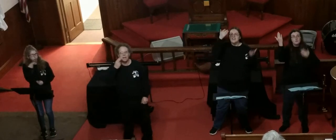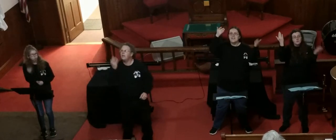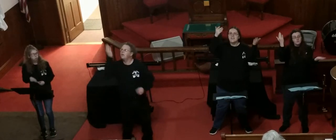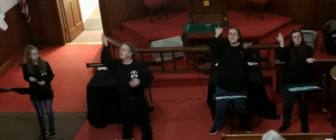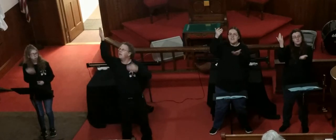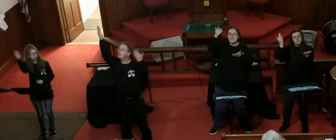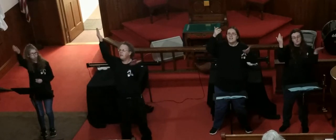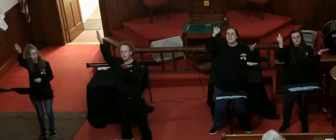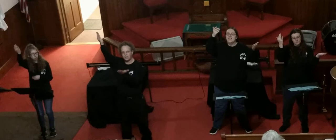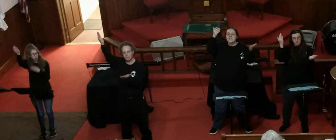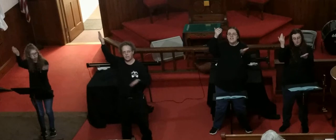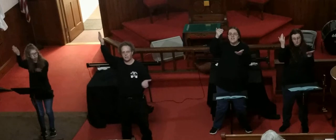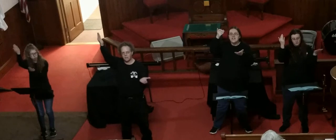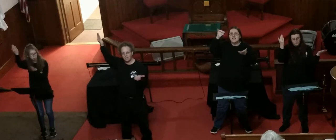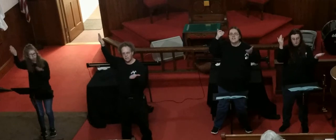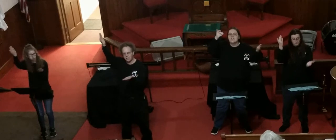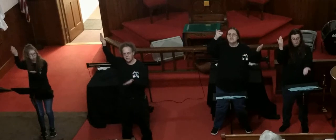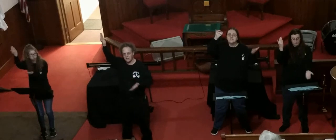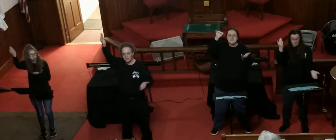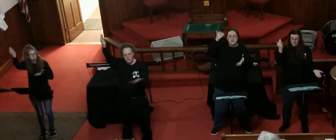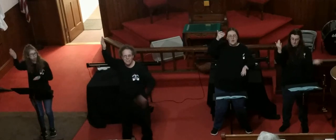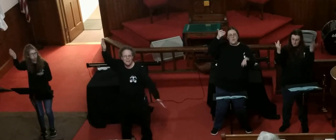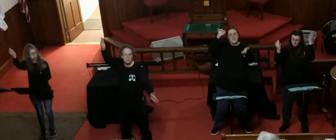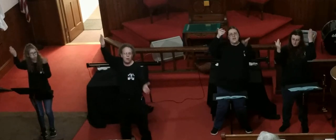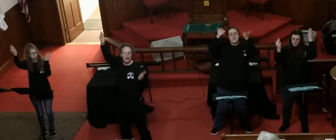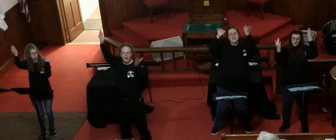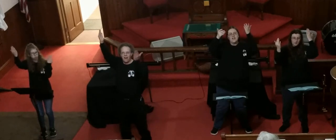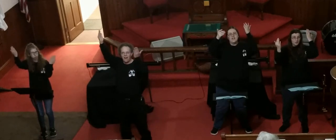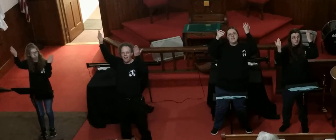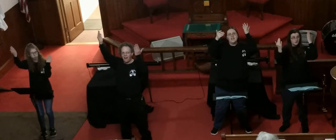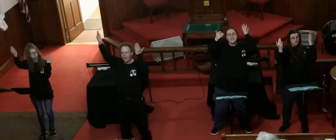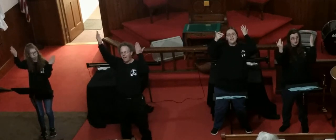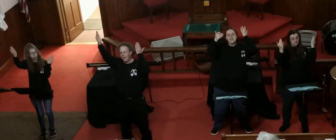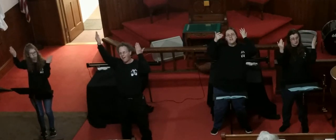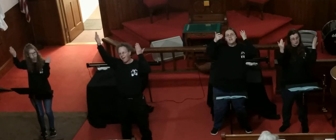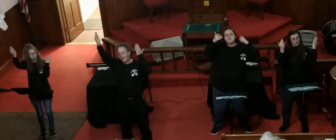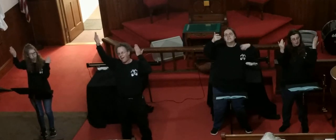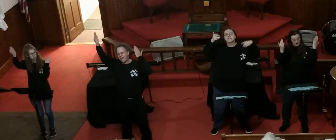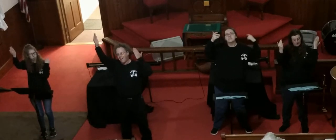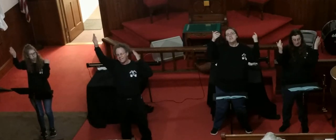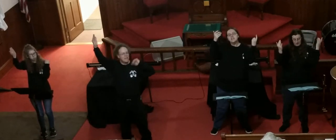He is He was